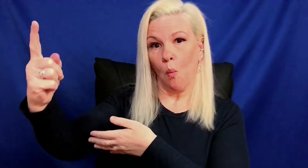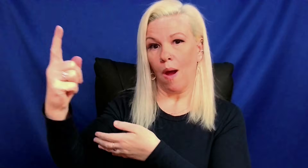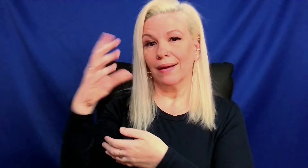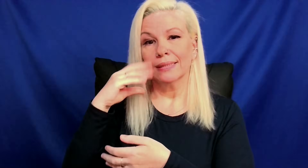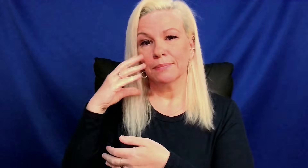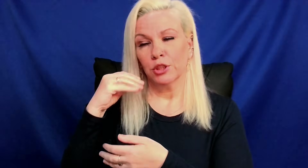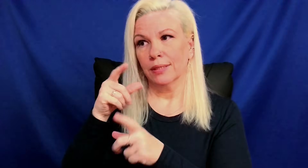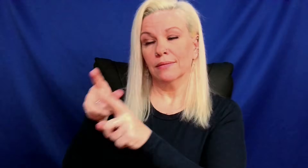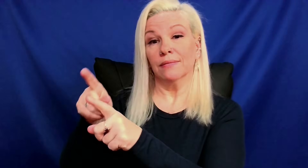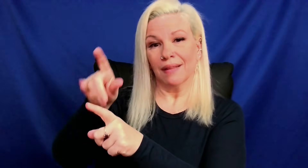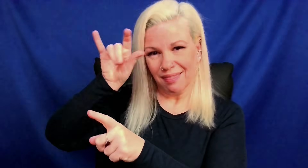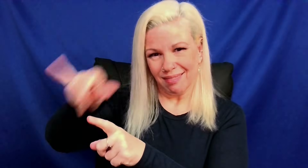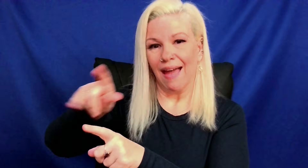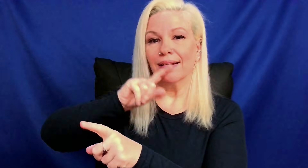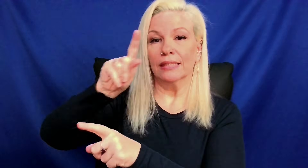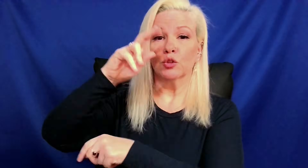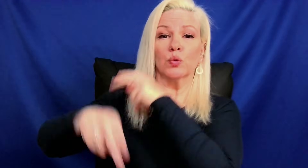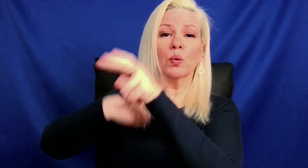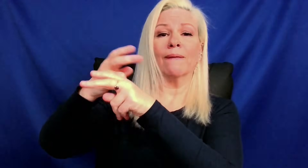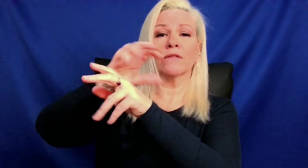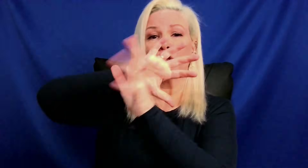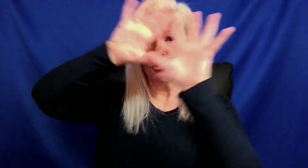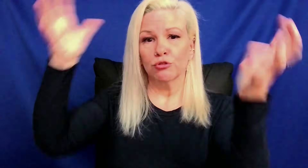and treated it as universal.